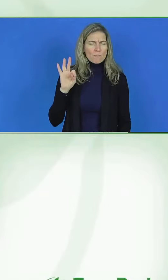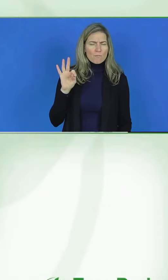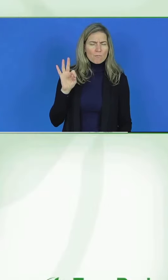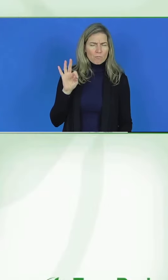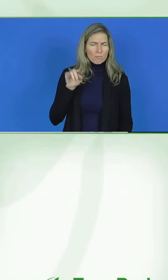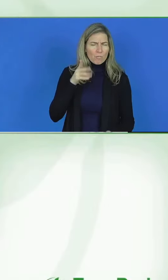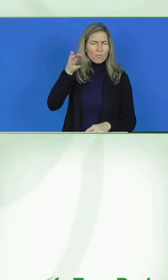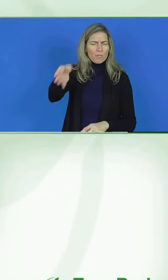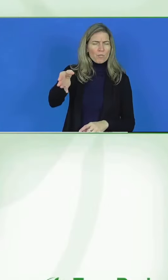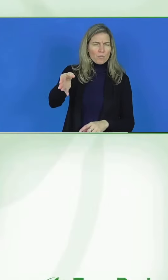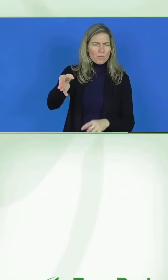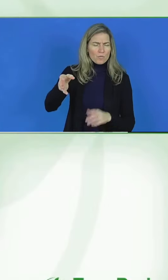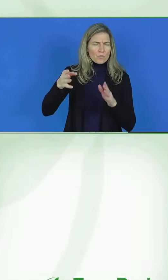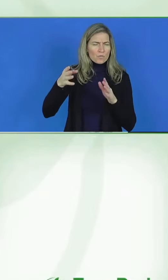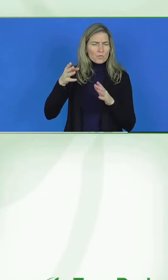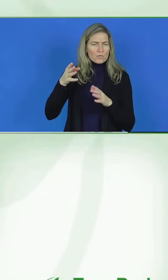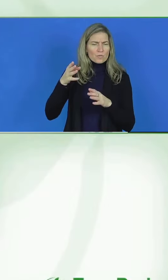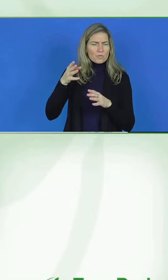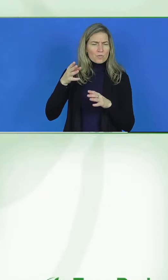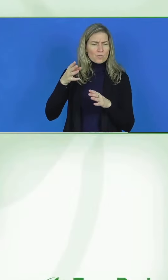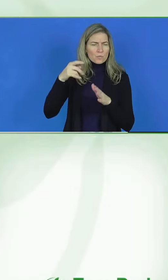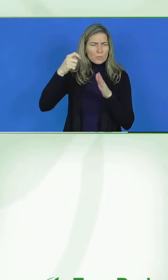She is the person who rolled it out.